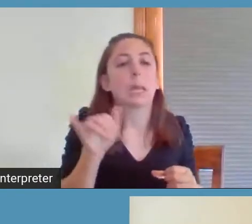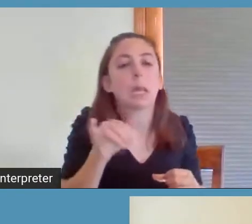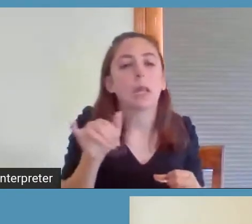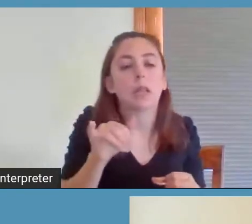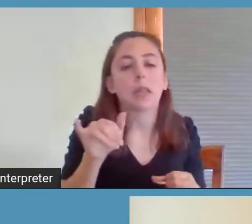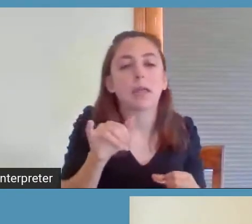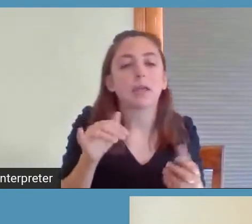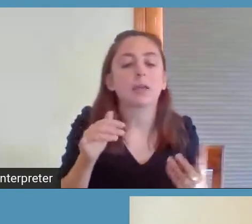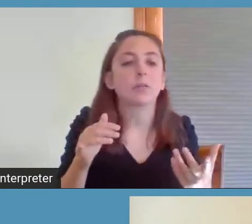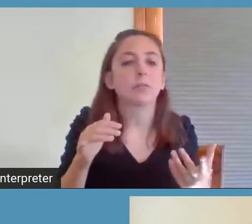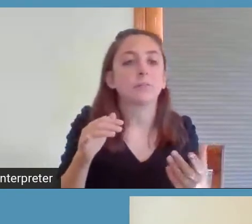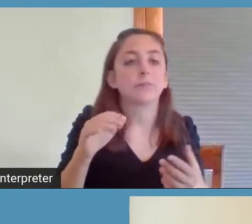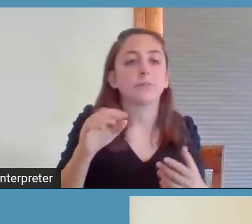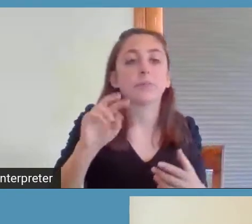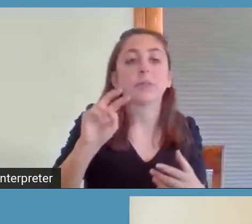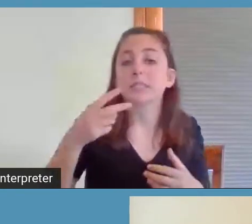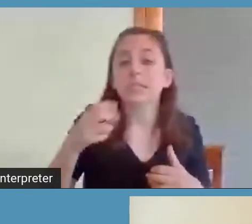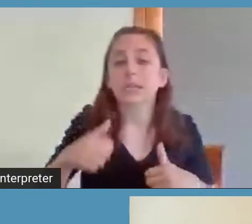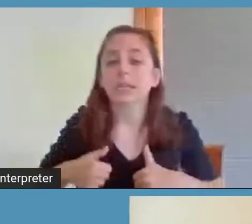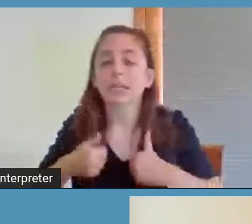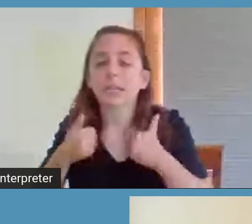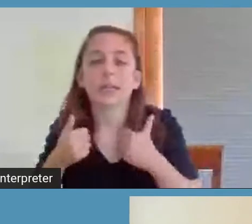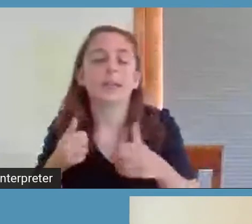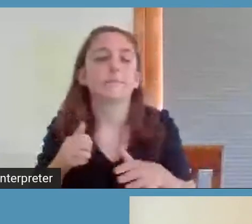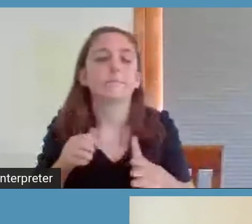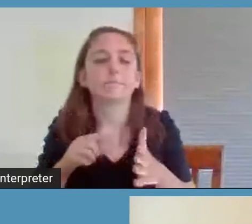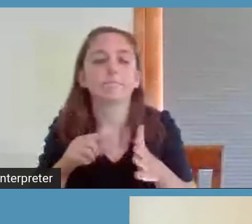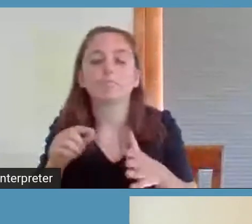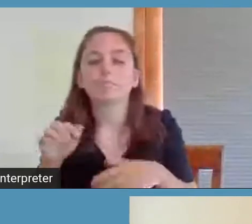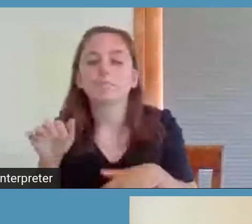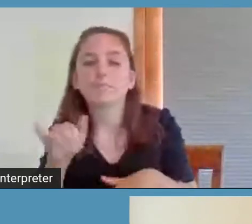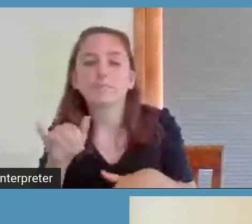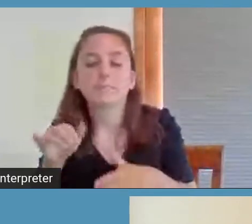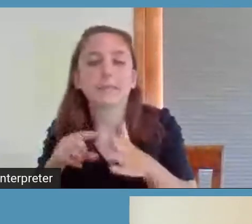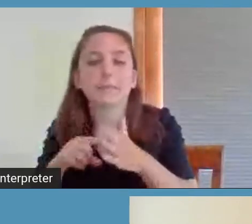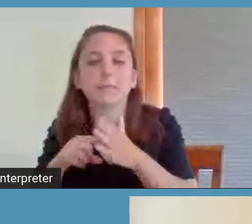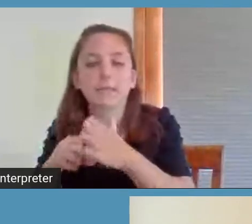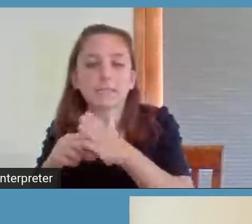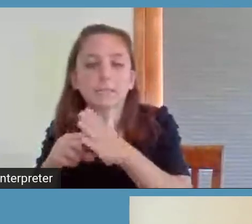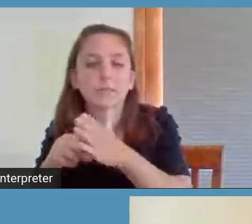even like a second life type of exhibition and then you're just moving through um using either